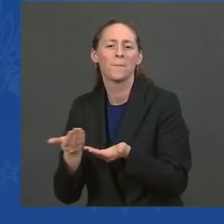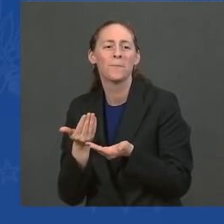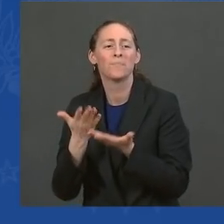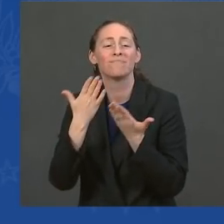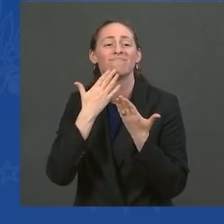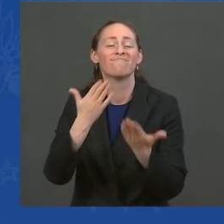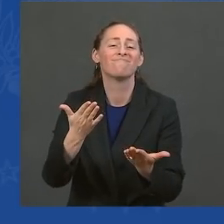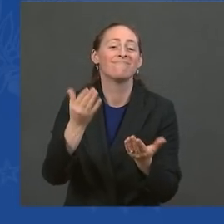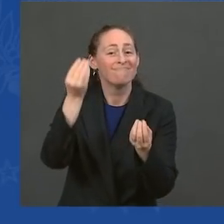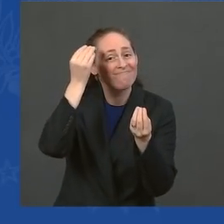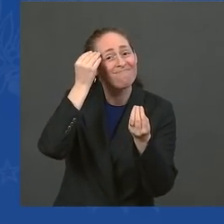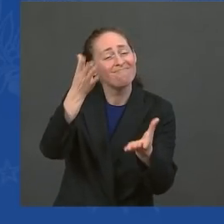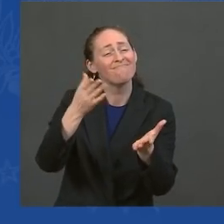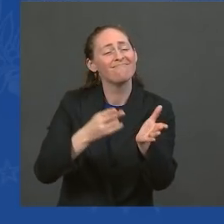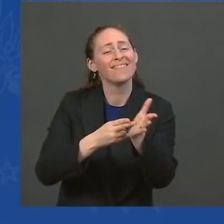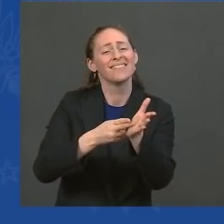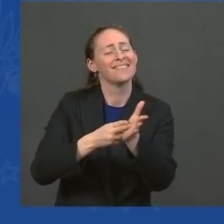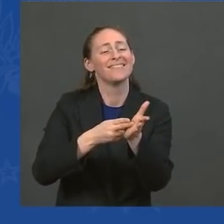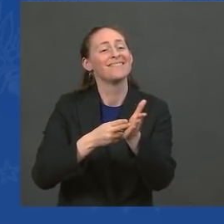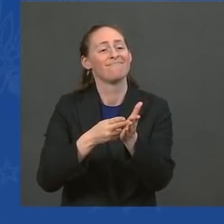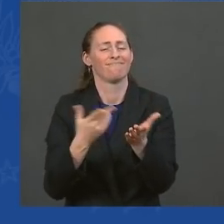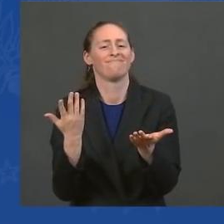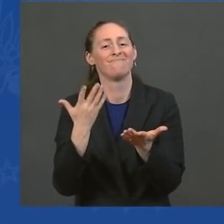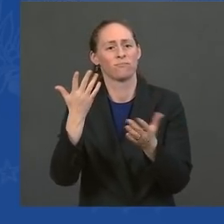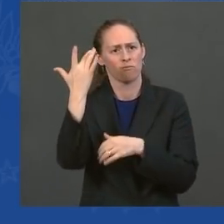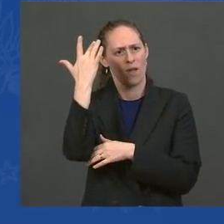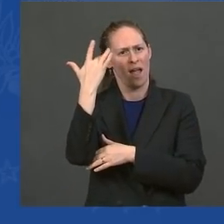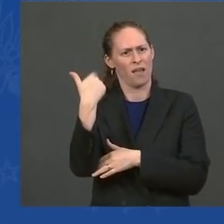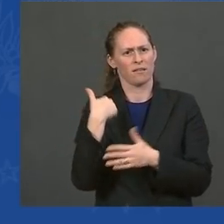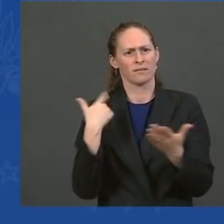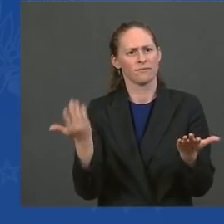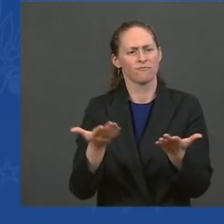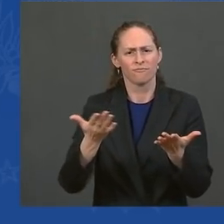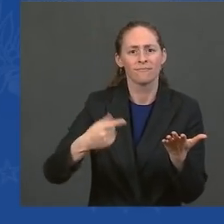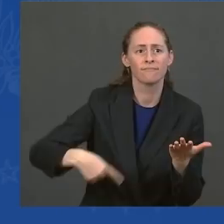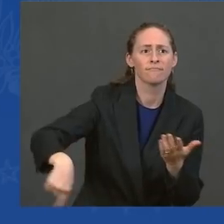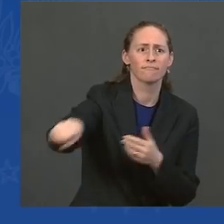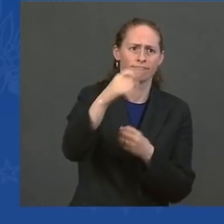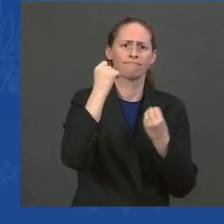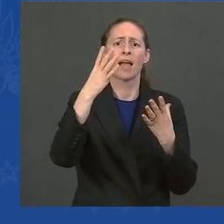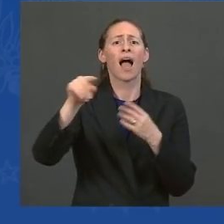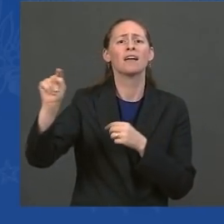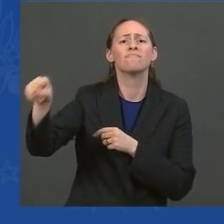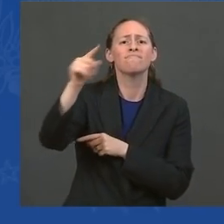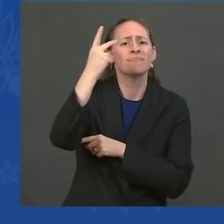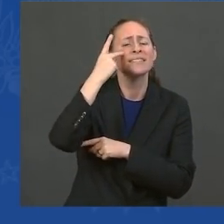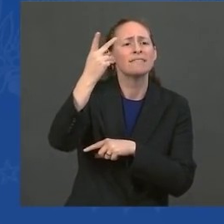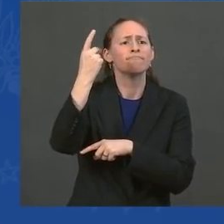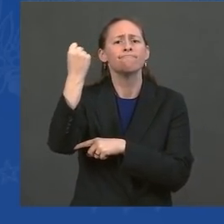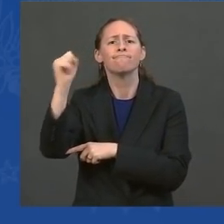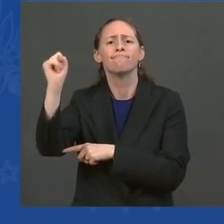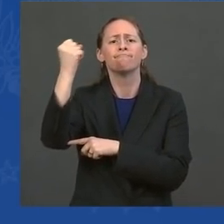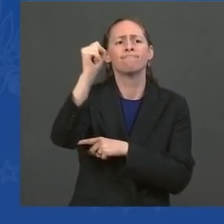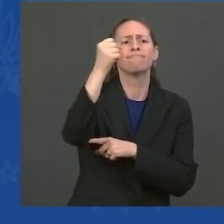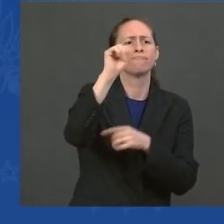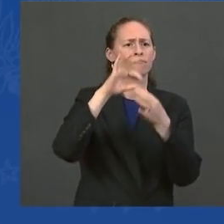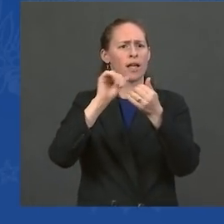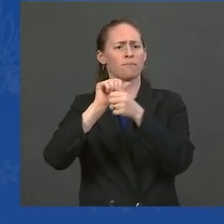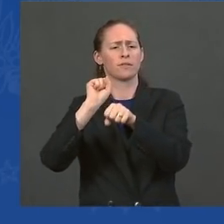why the American labor movement across the board has the single-best workers in the world: